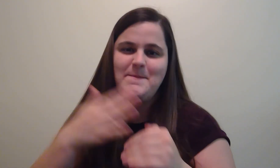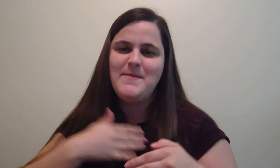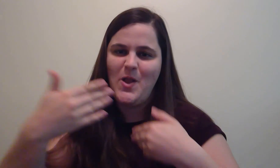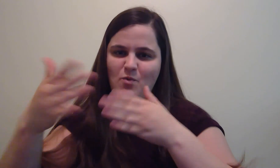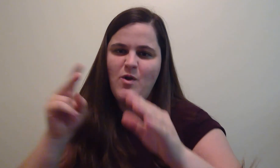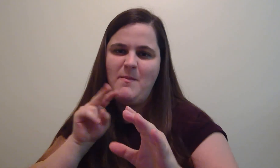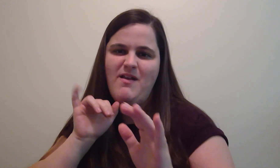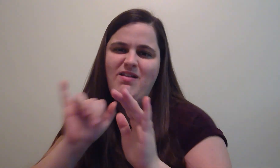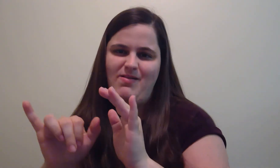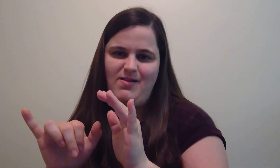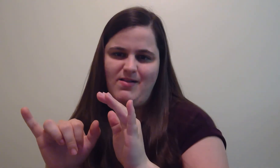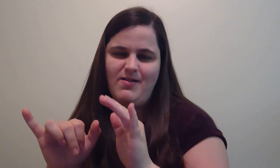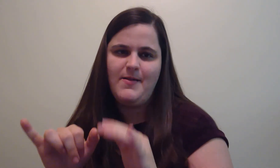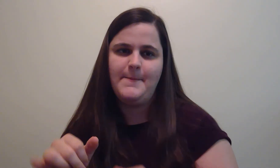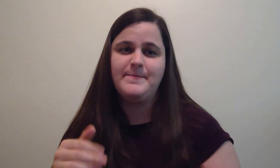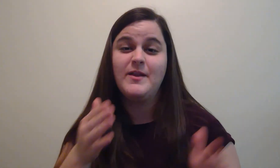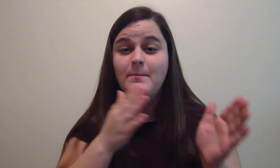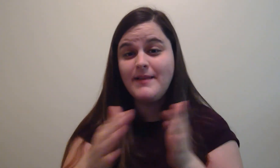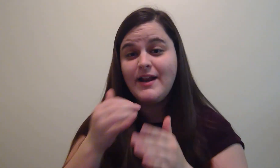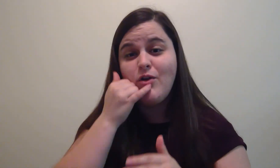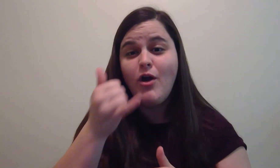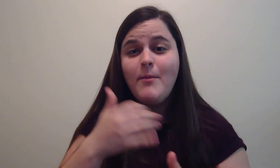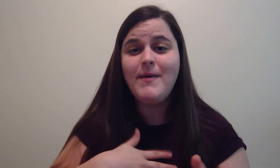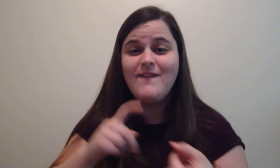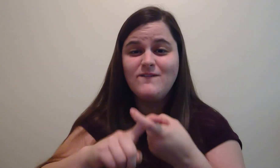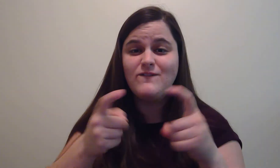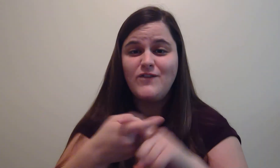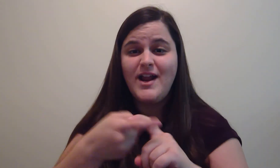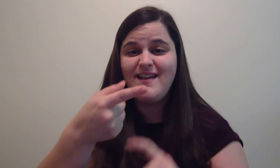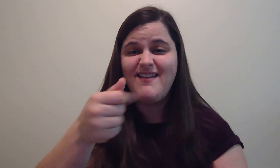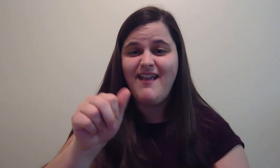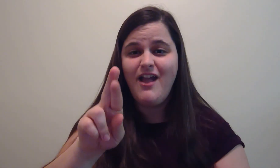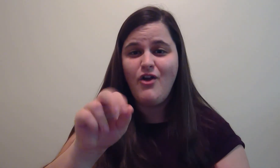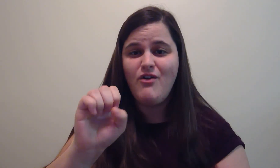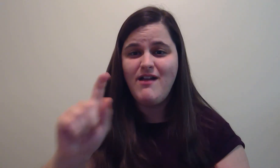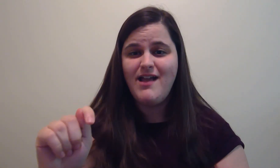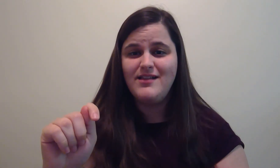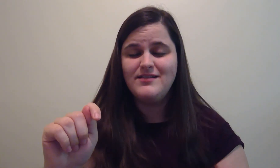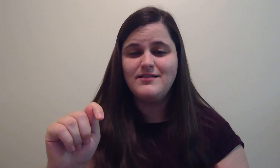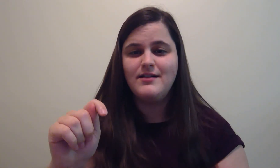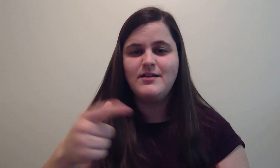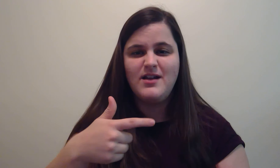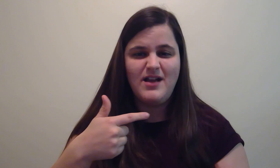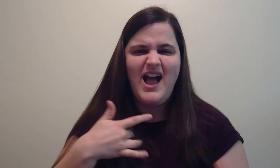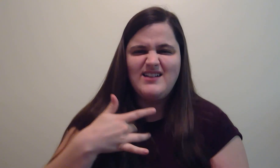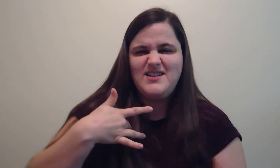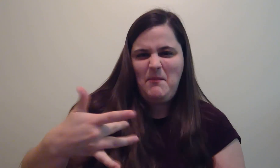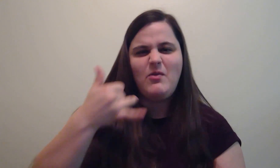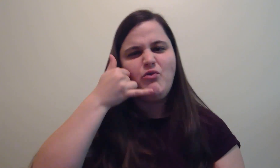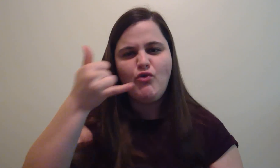and hold up in my room. I was planning to call my friend Garrett like I usually do